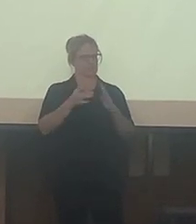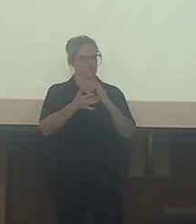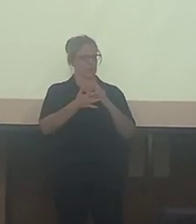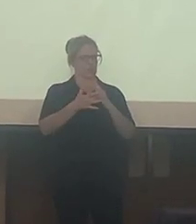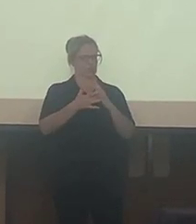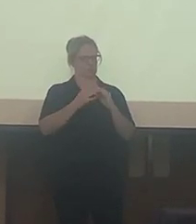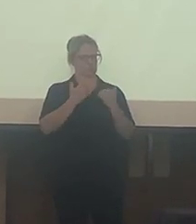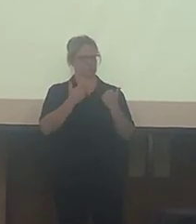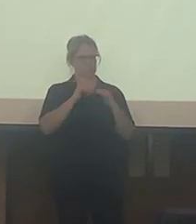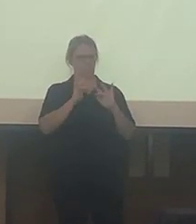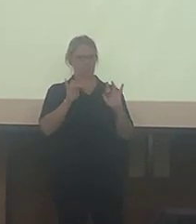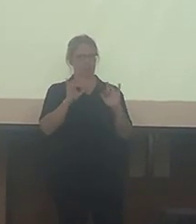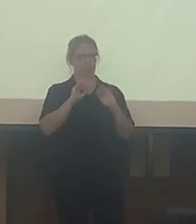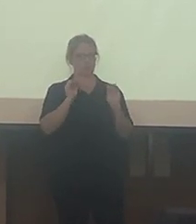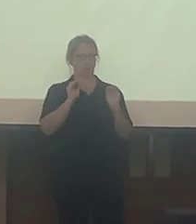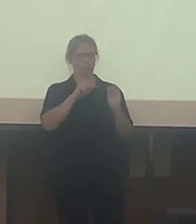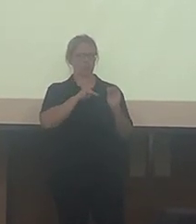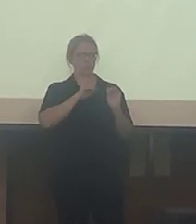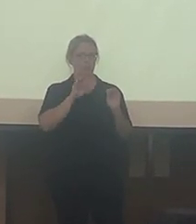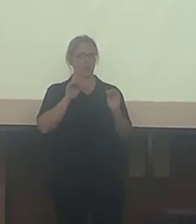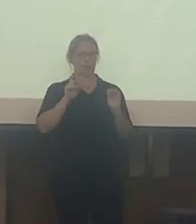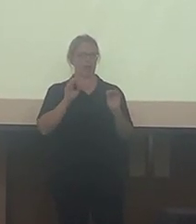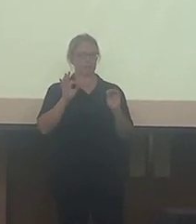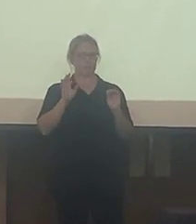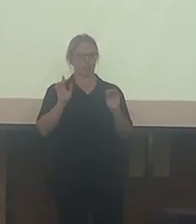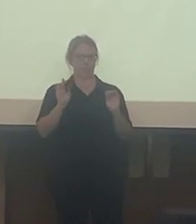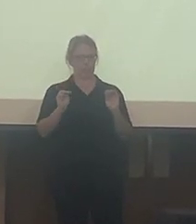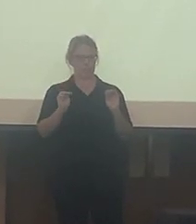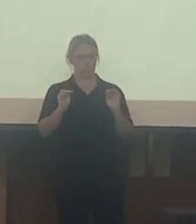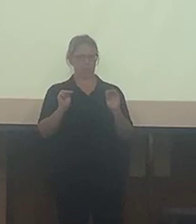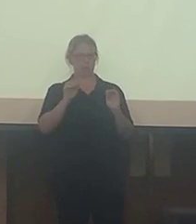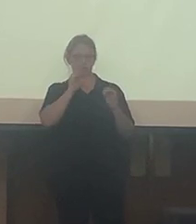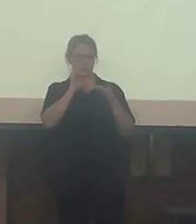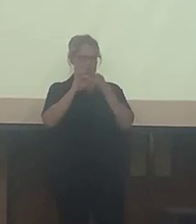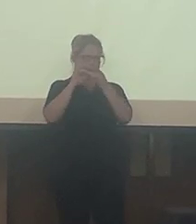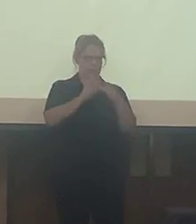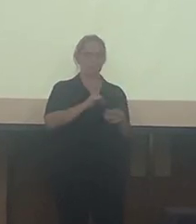child has a personal life okay there's that isn't connected that needs to be connected somewhere